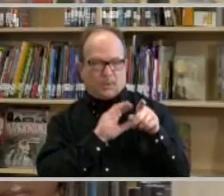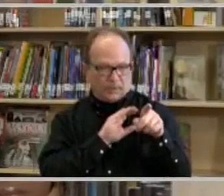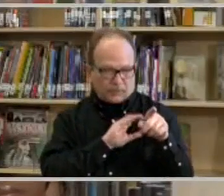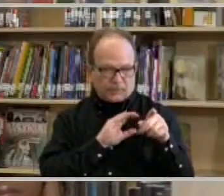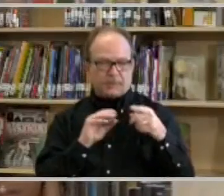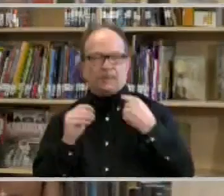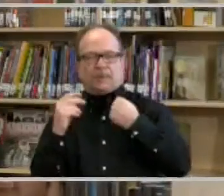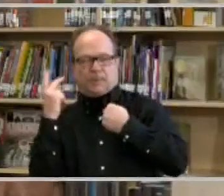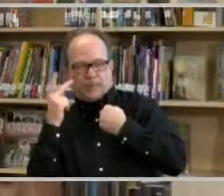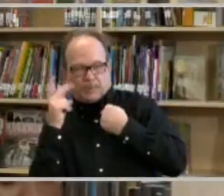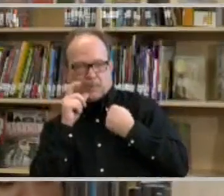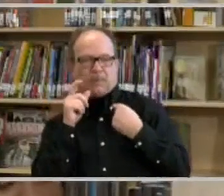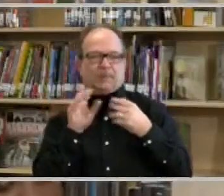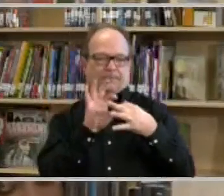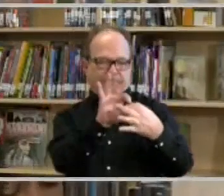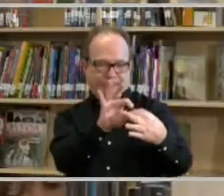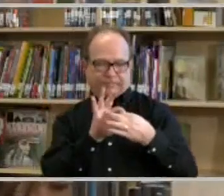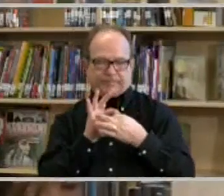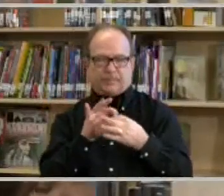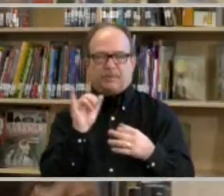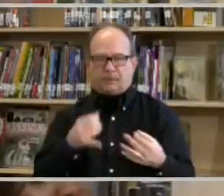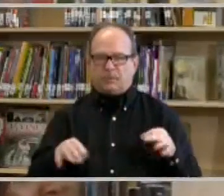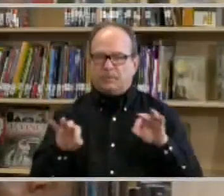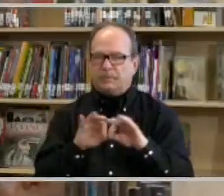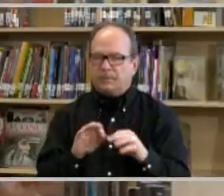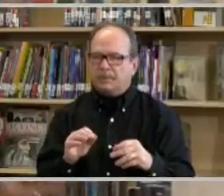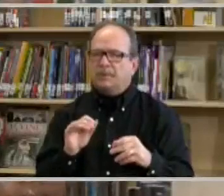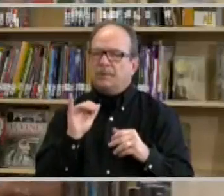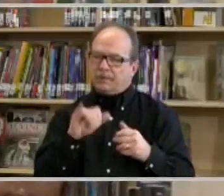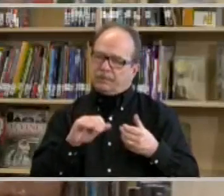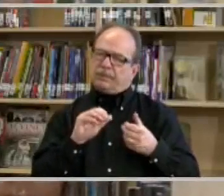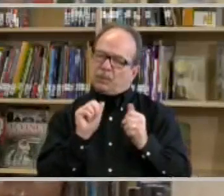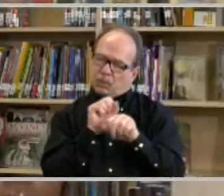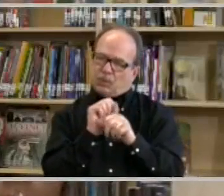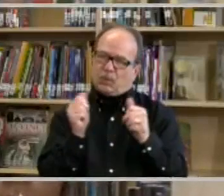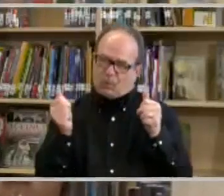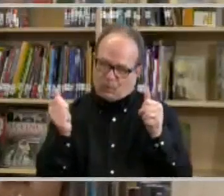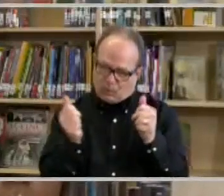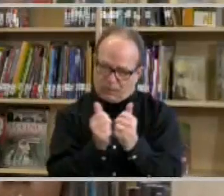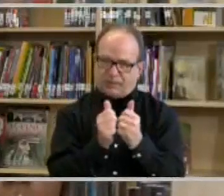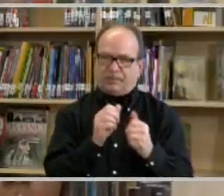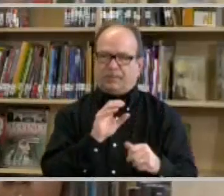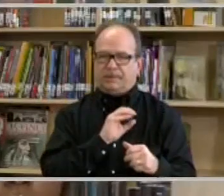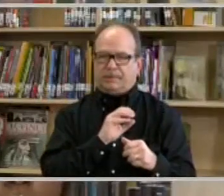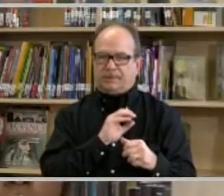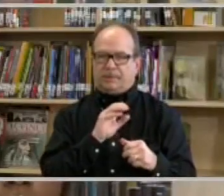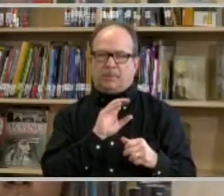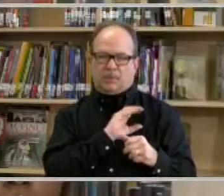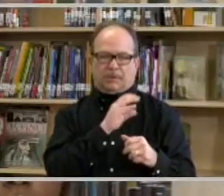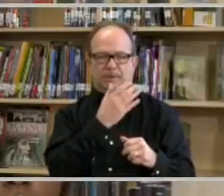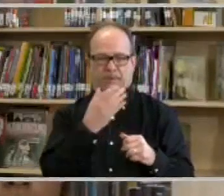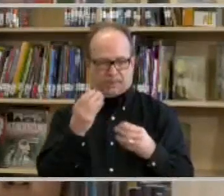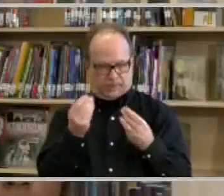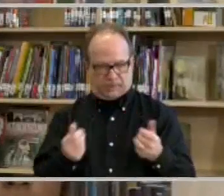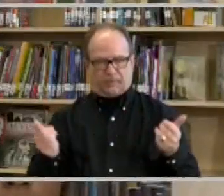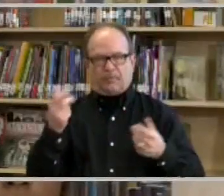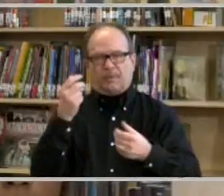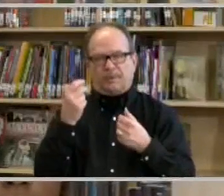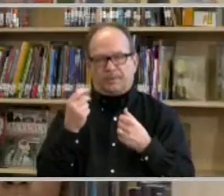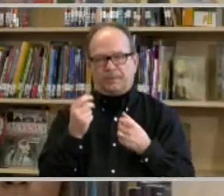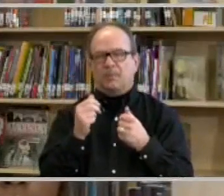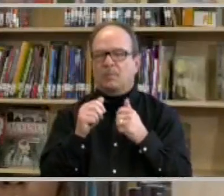IDENTIFIED BY THE RESIDENTS